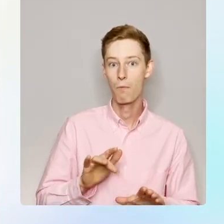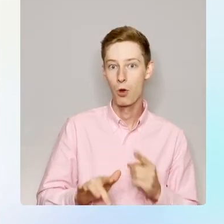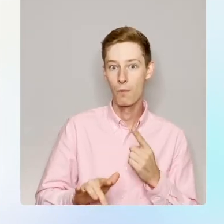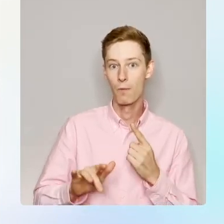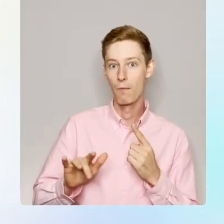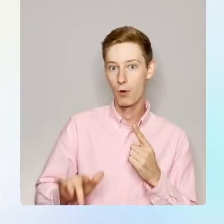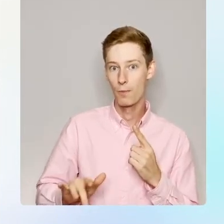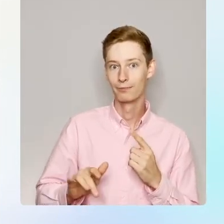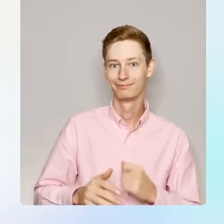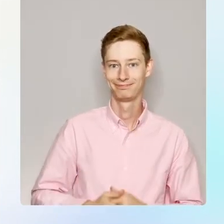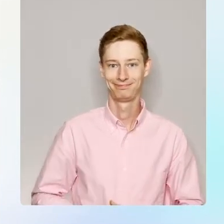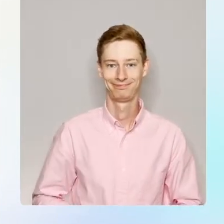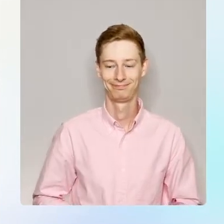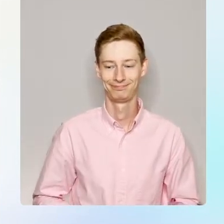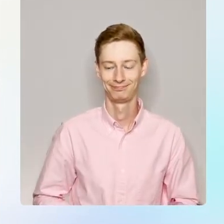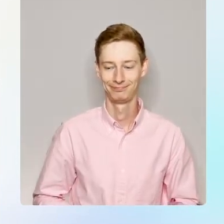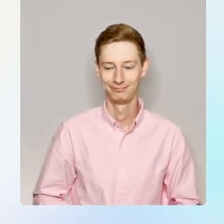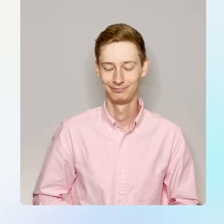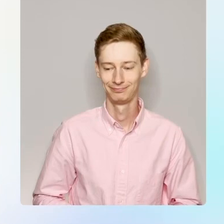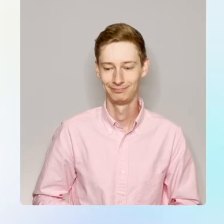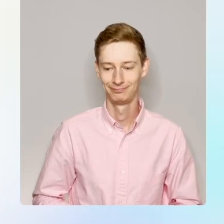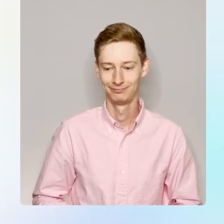(machines beeping)